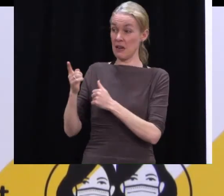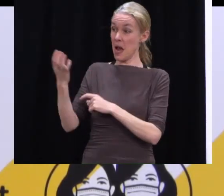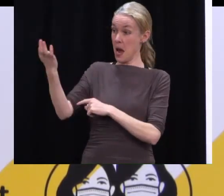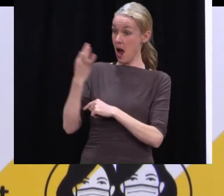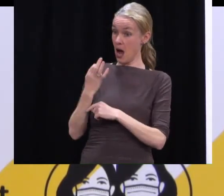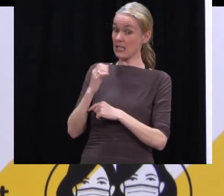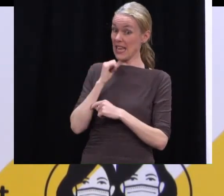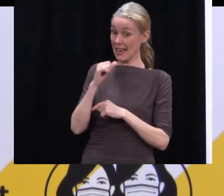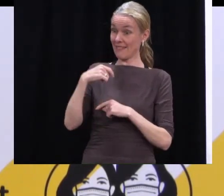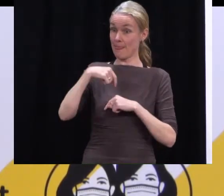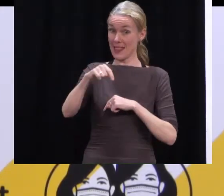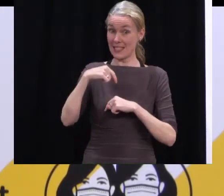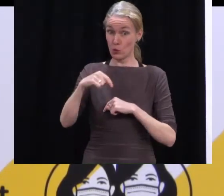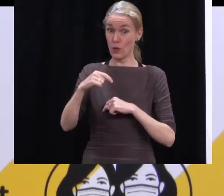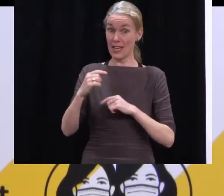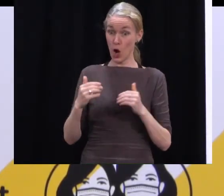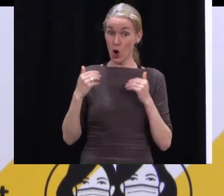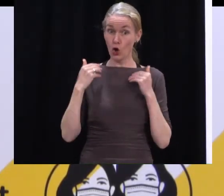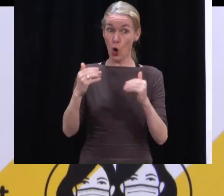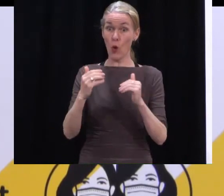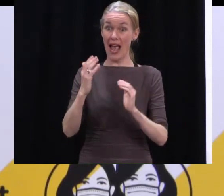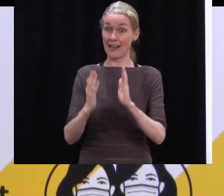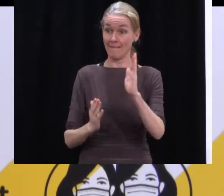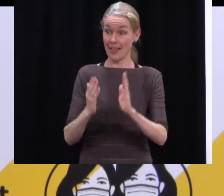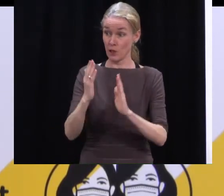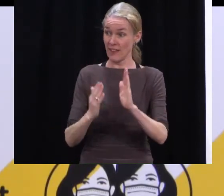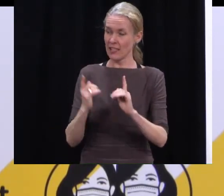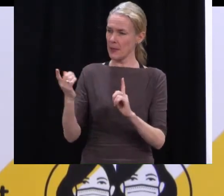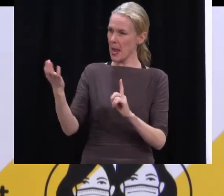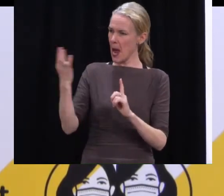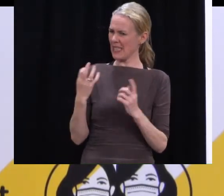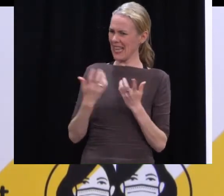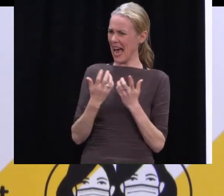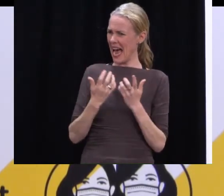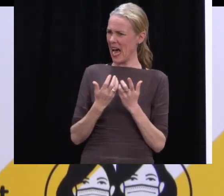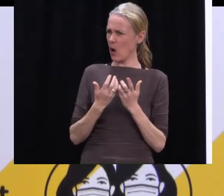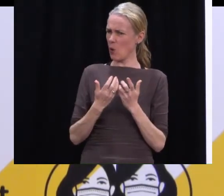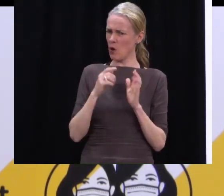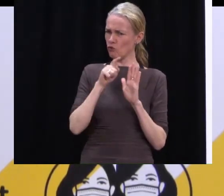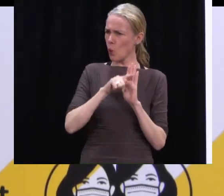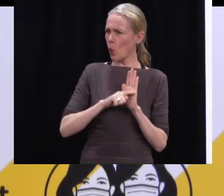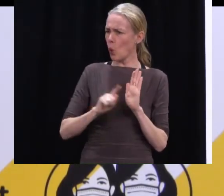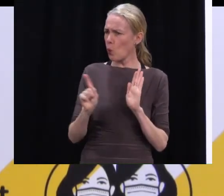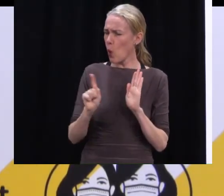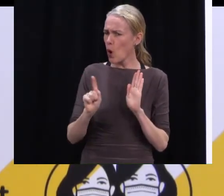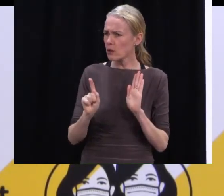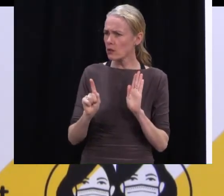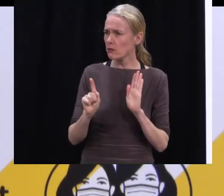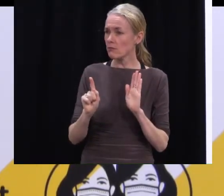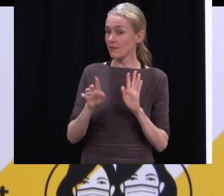to the Clerk of the House that if Parliament, for this week,